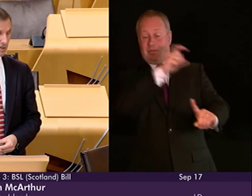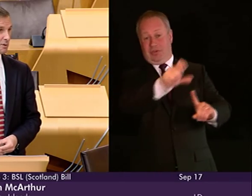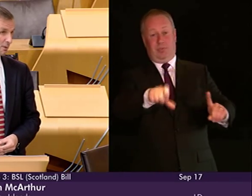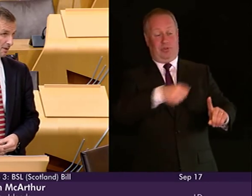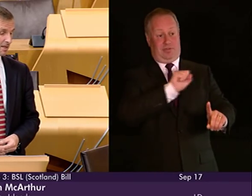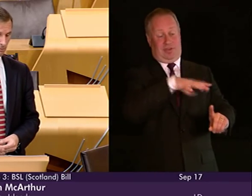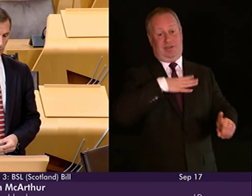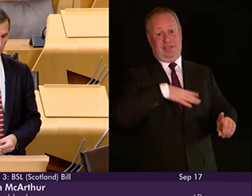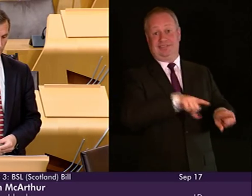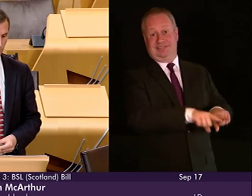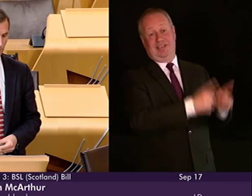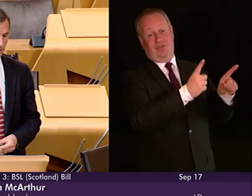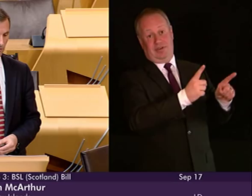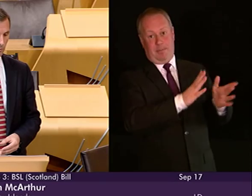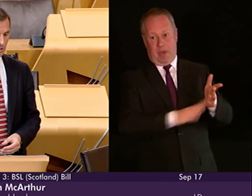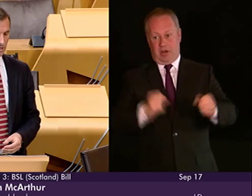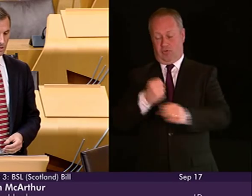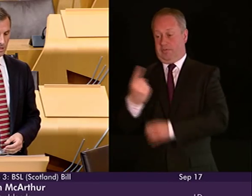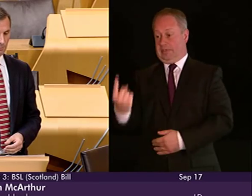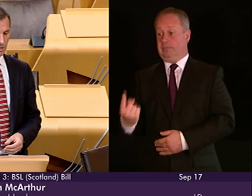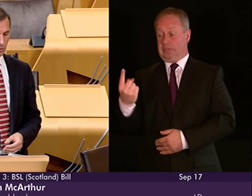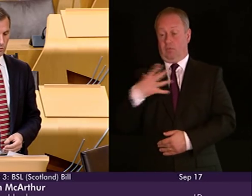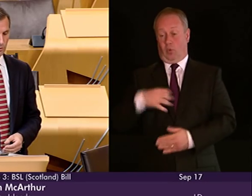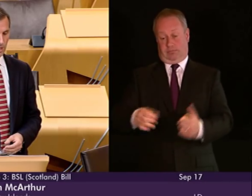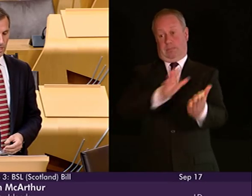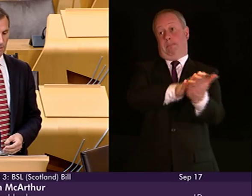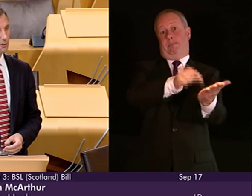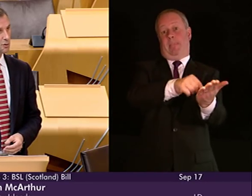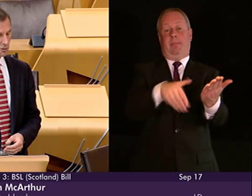I know that Mark Griffin was keen to see that, but the need for it also came through